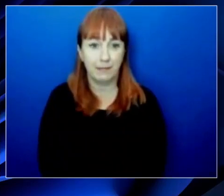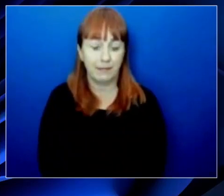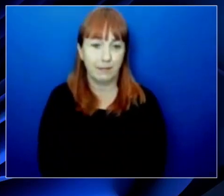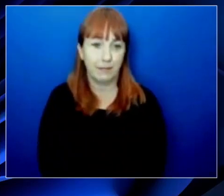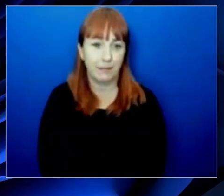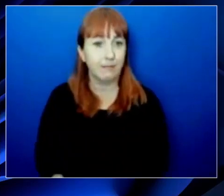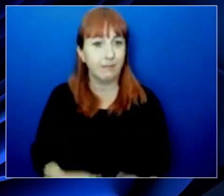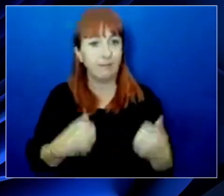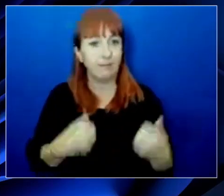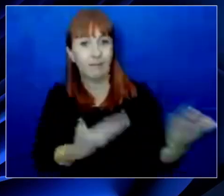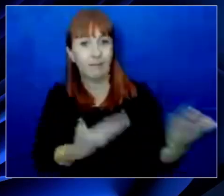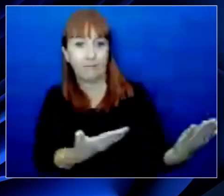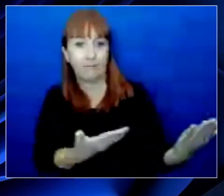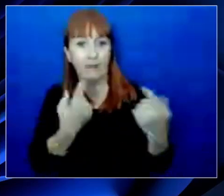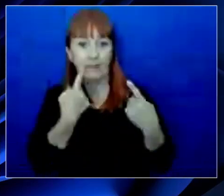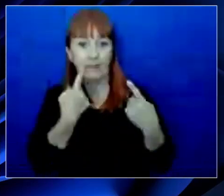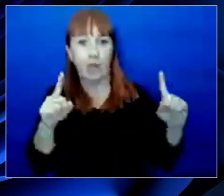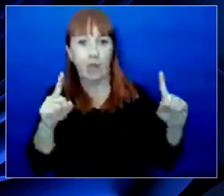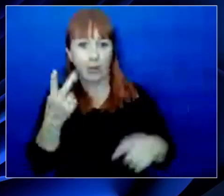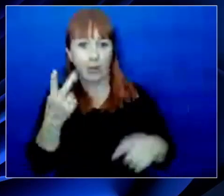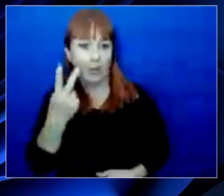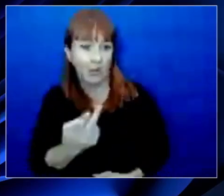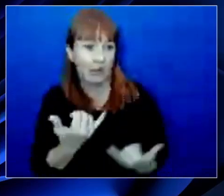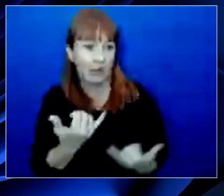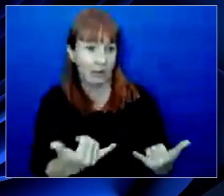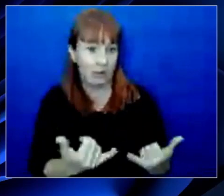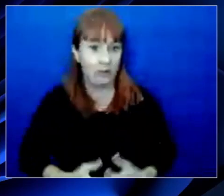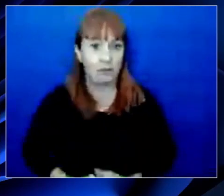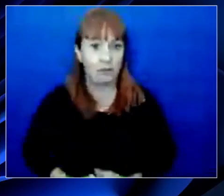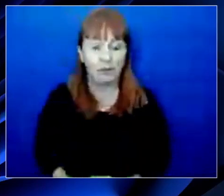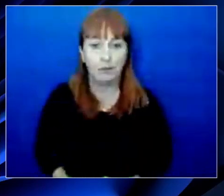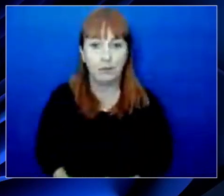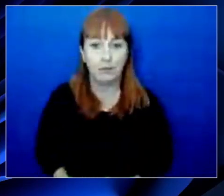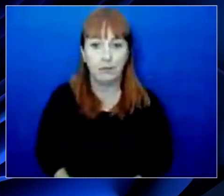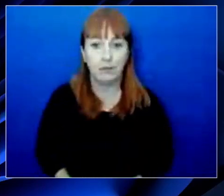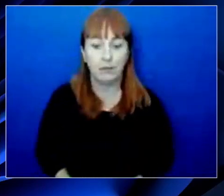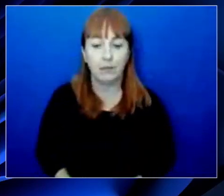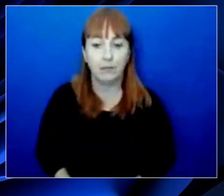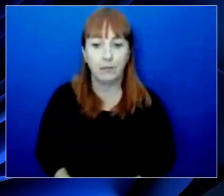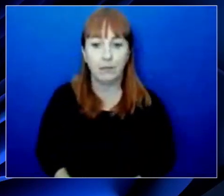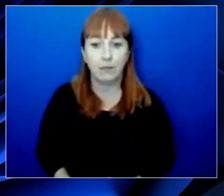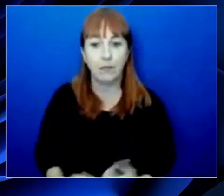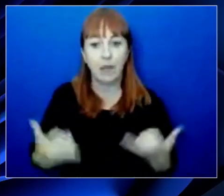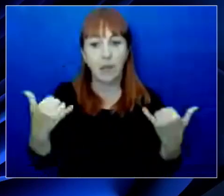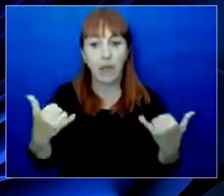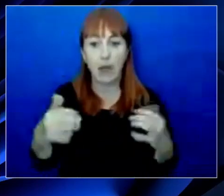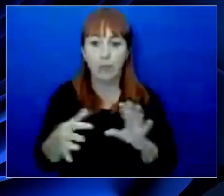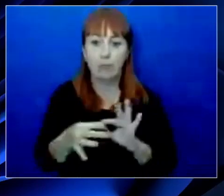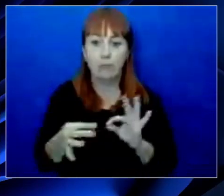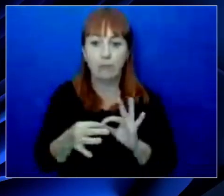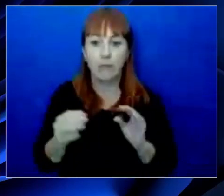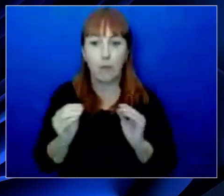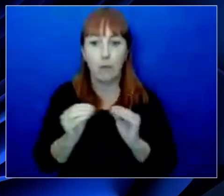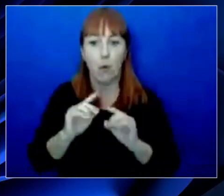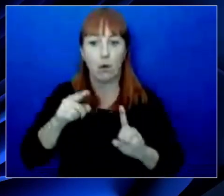There you go, those icons are now here. Now let's talk a little bit more about settings.